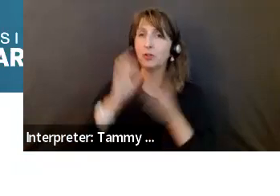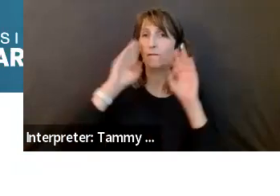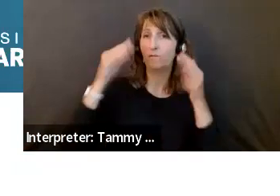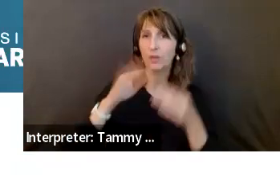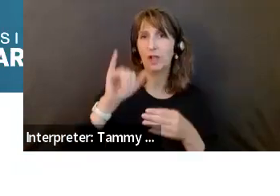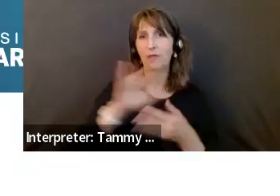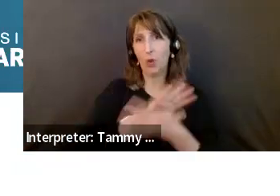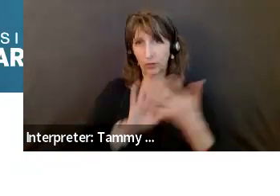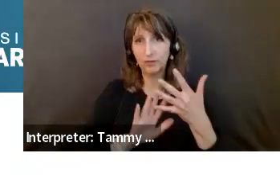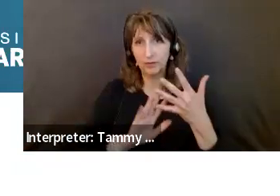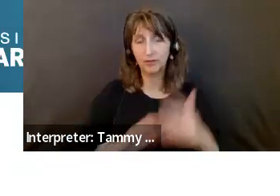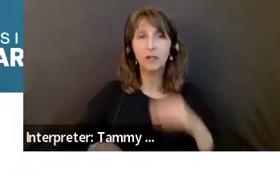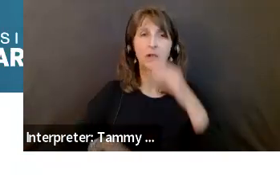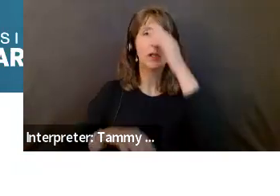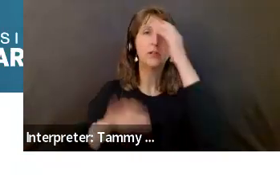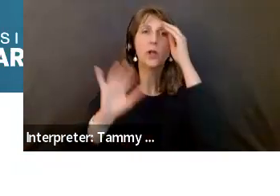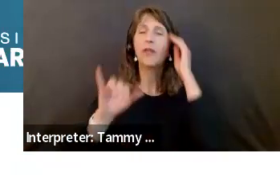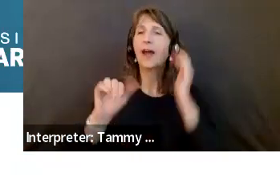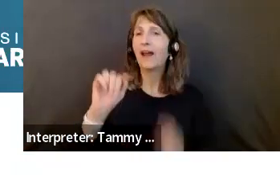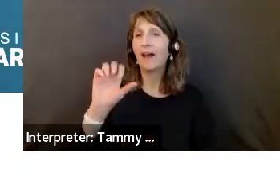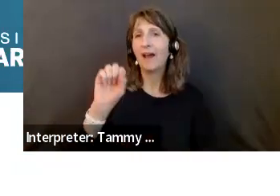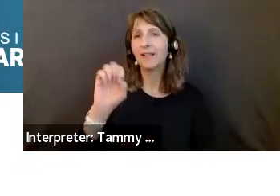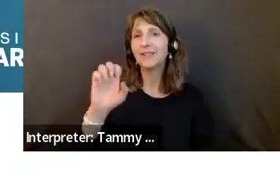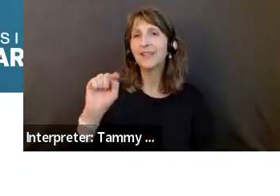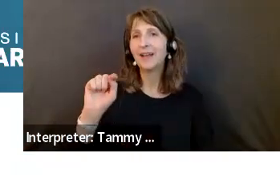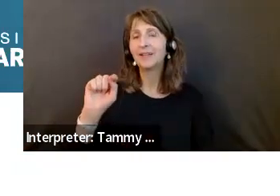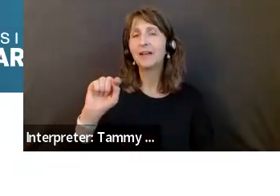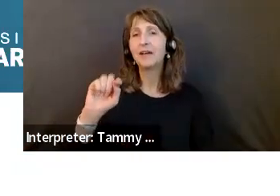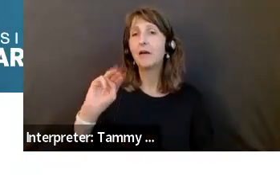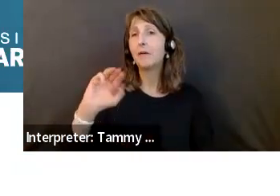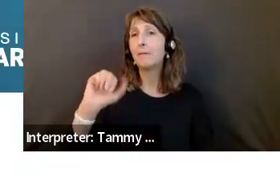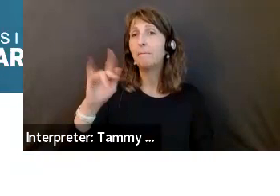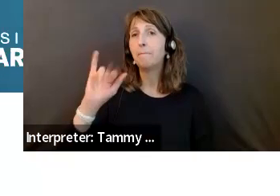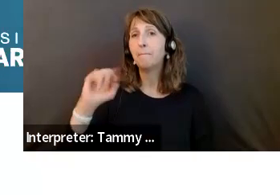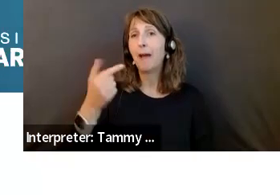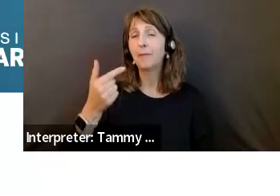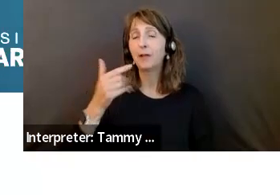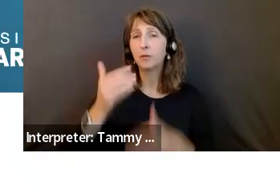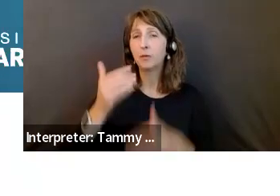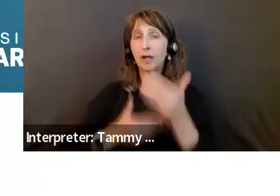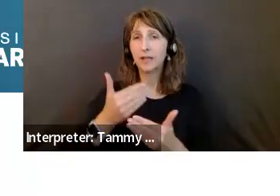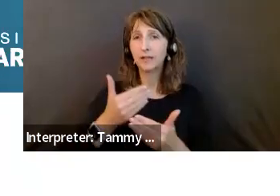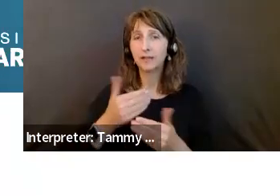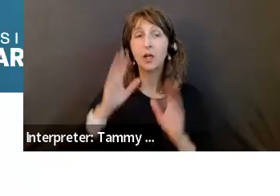So we went through a, an asset mapping process and we looked at 4 different things as assets, programs.